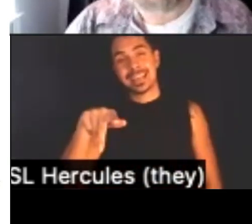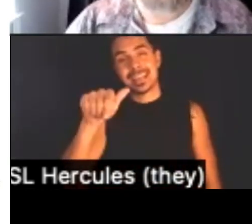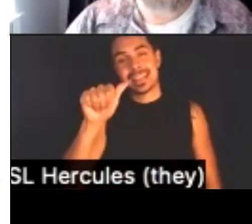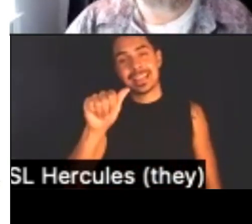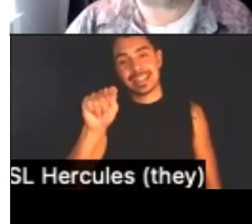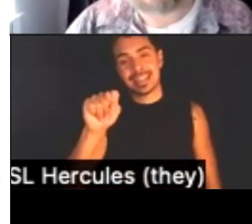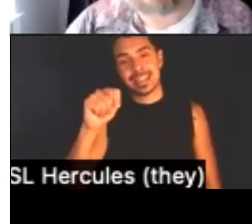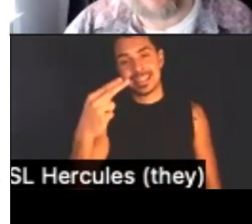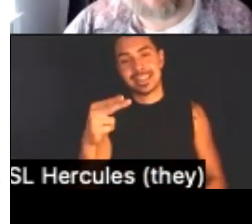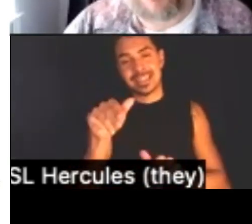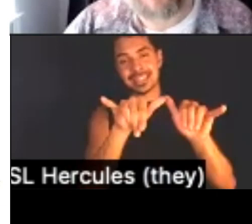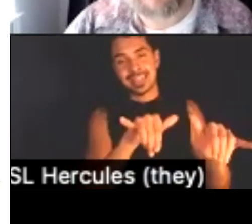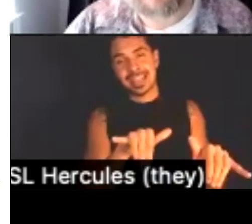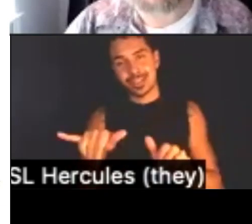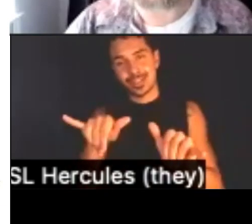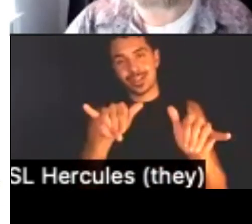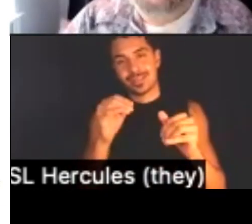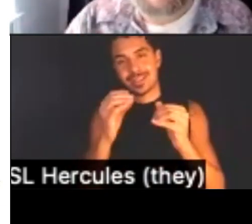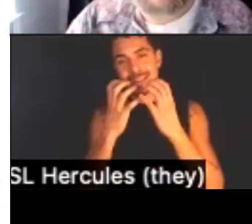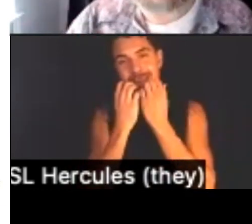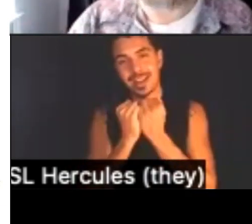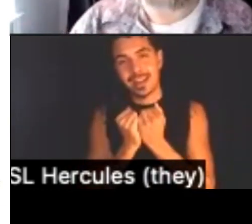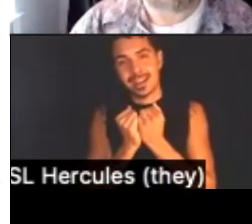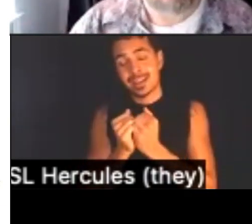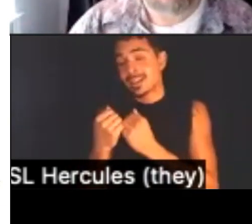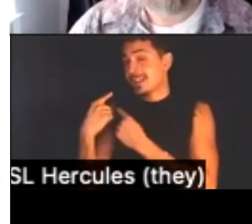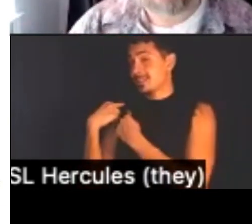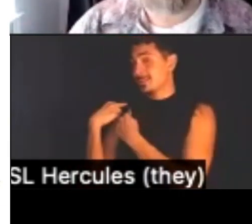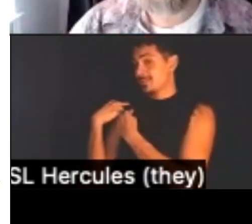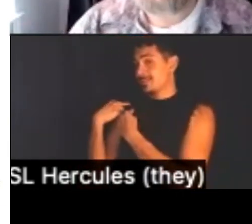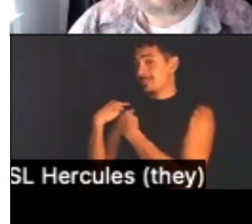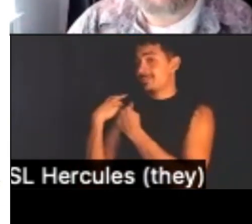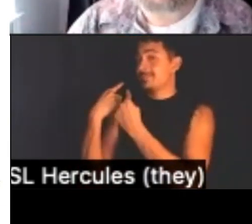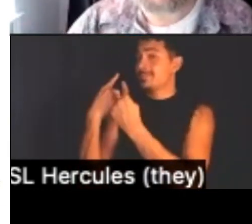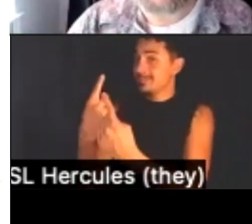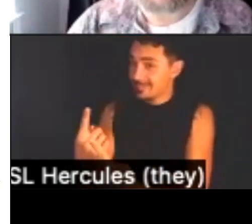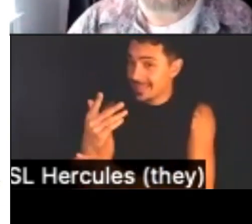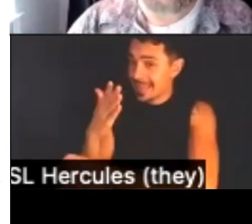It has gotten a lot better over the years, but it's still the most restrictive